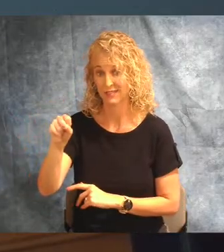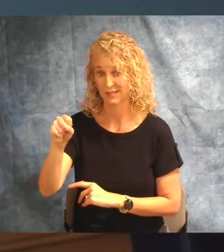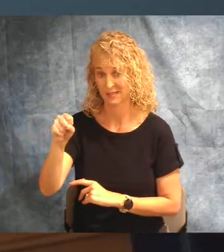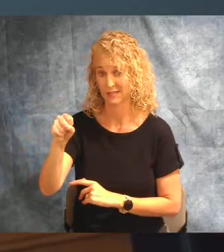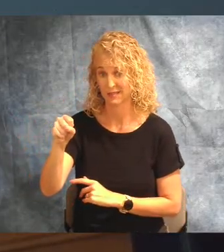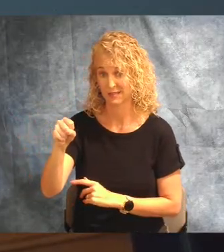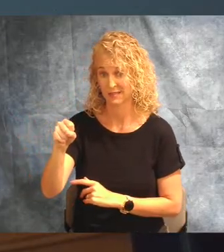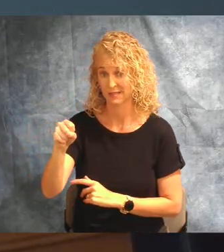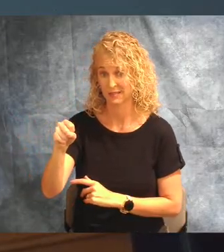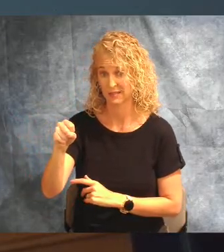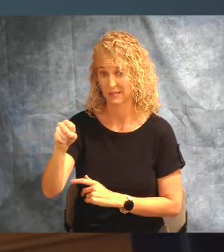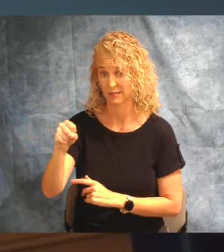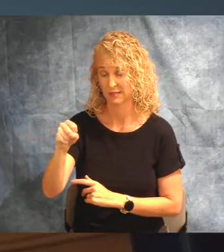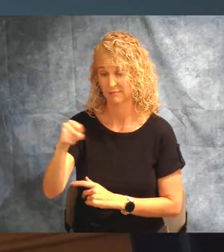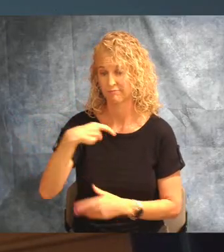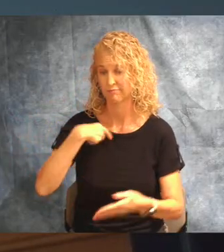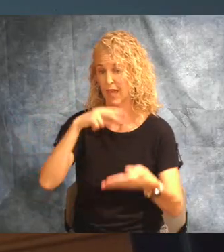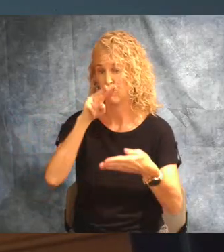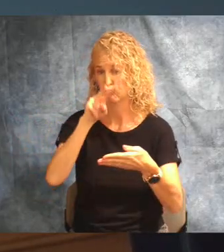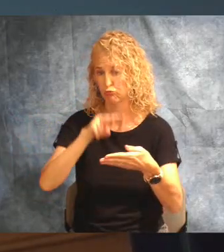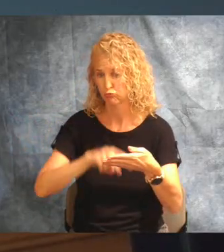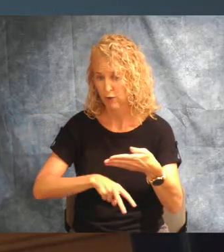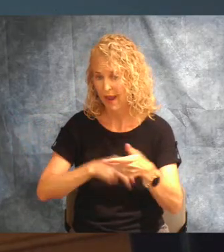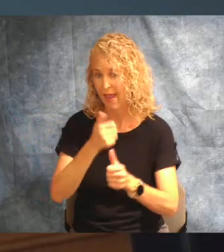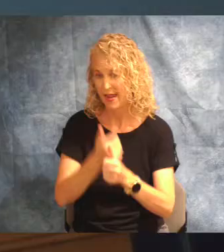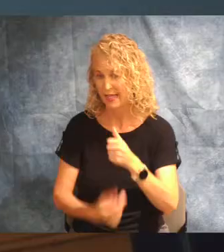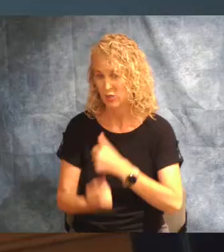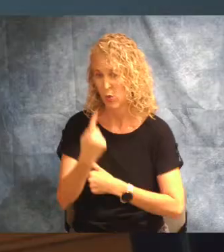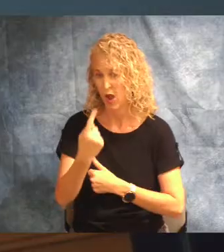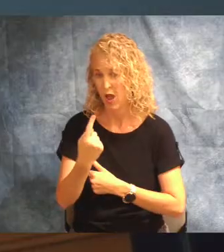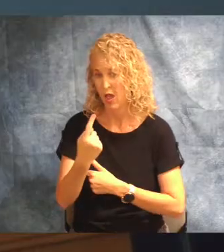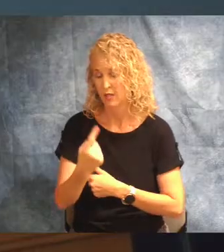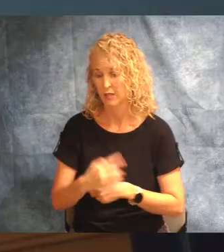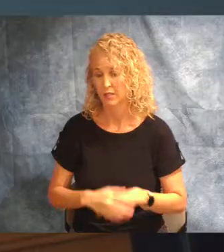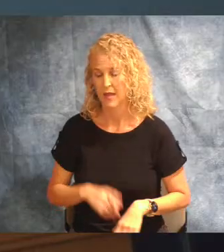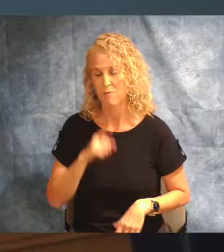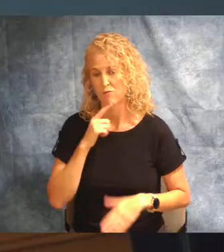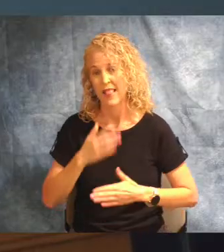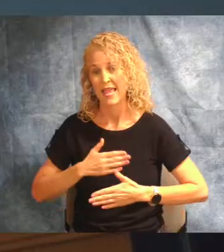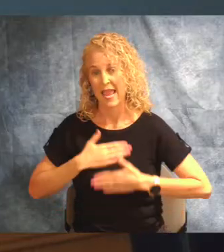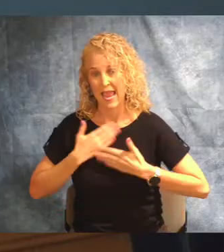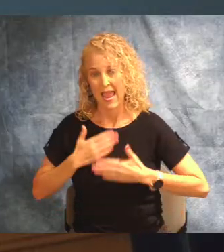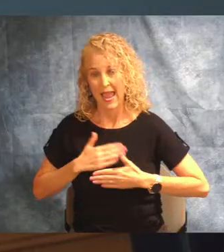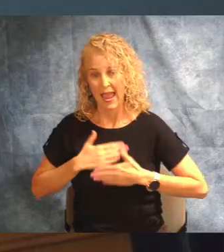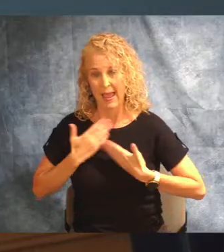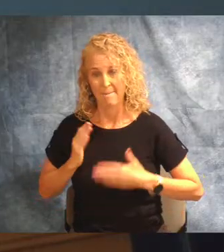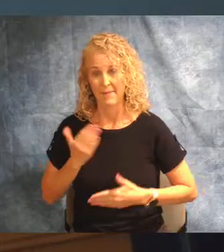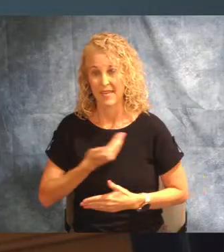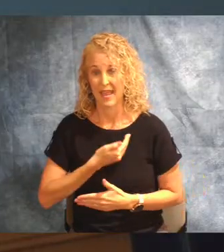as I researched each item and realized and I'm really happy about our staff over at JFS and that